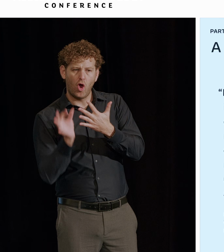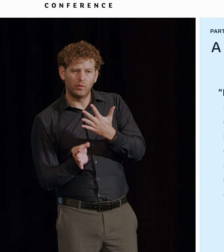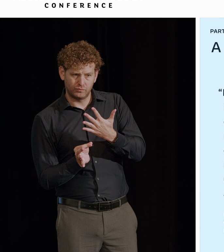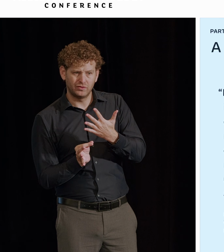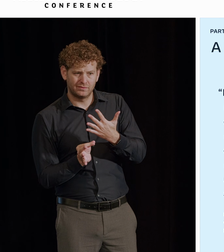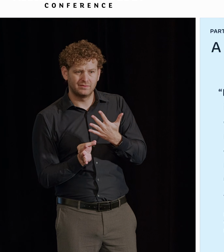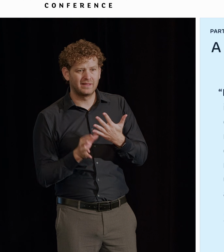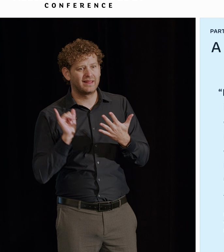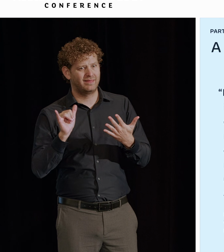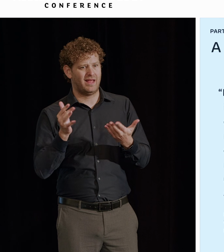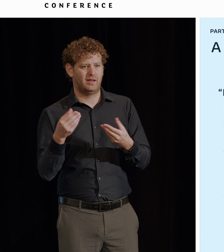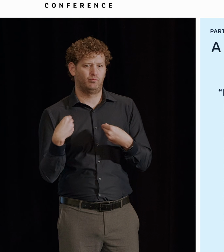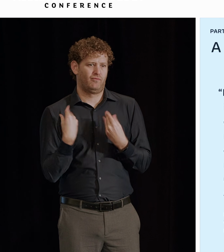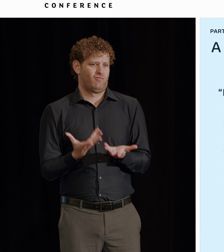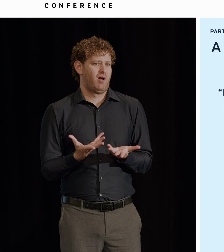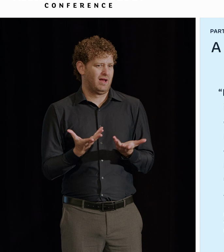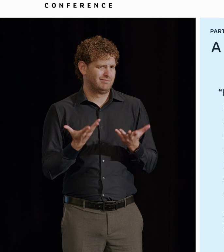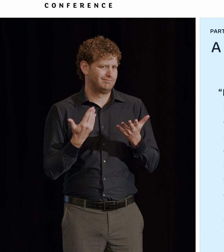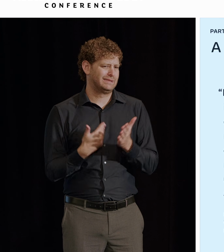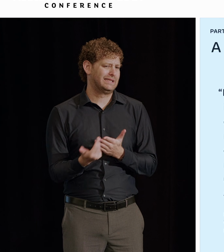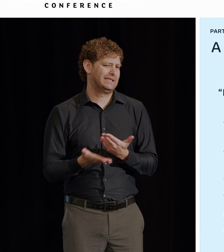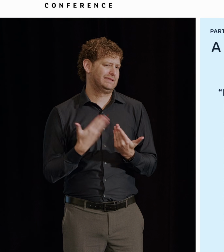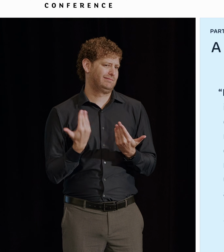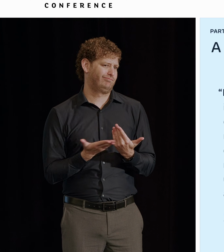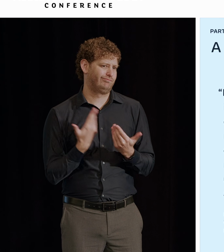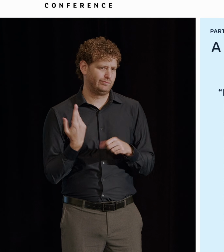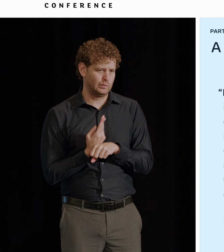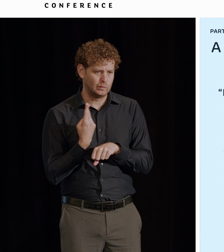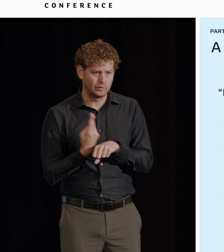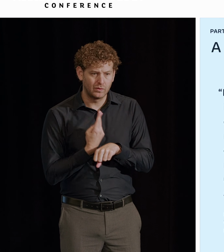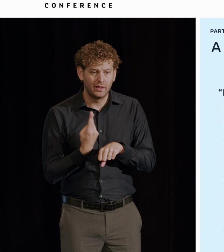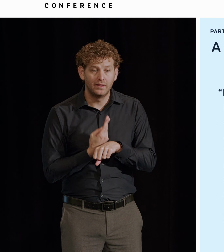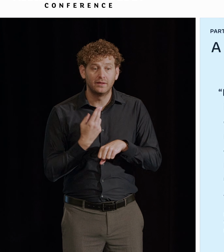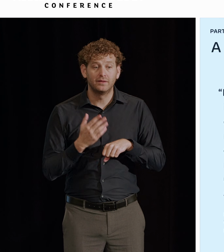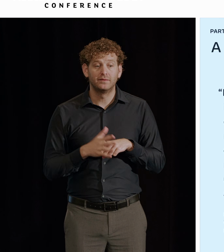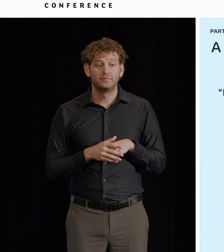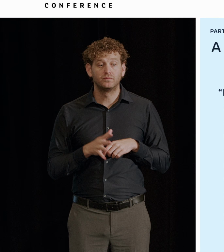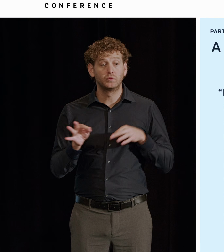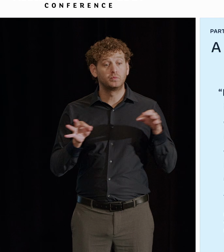I'm not gonna read them verbatim, but the whole point here is that,